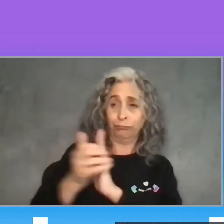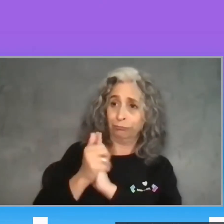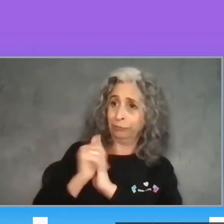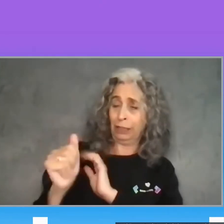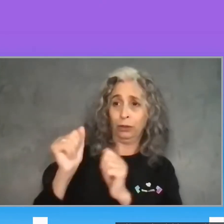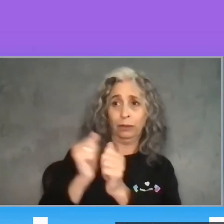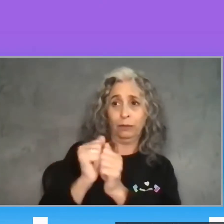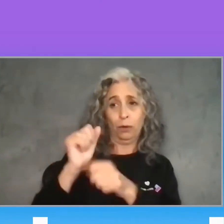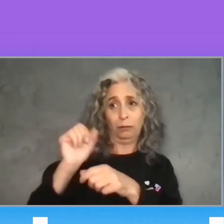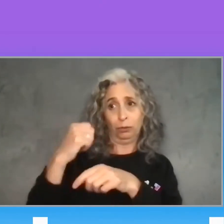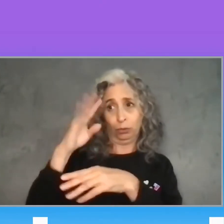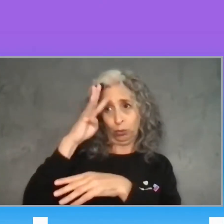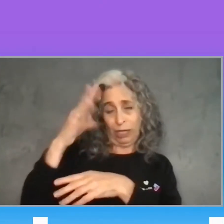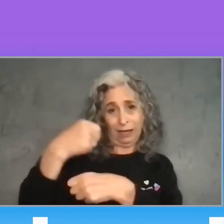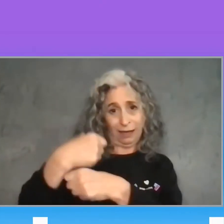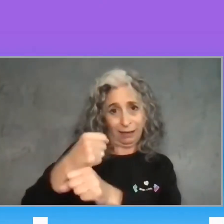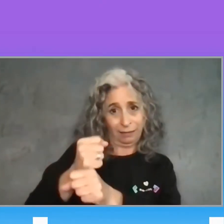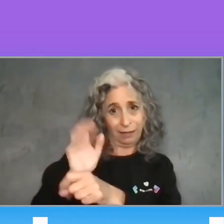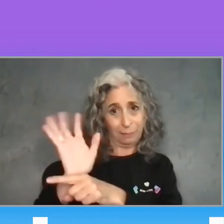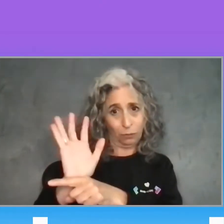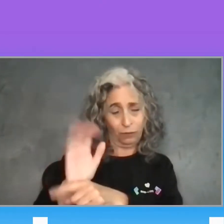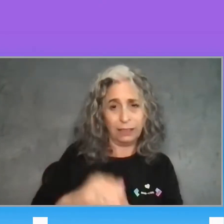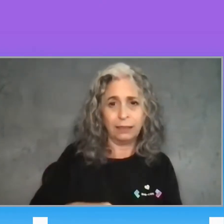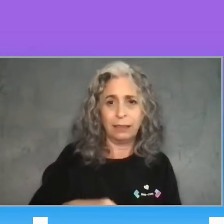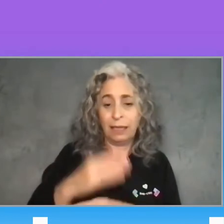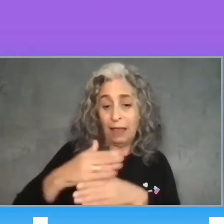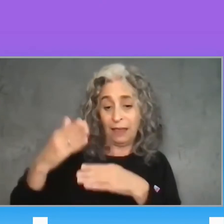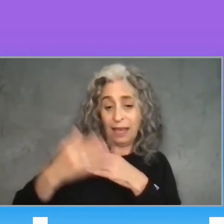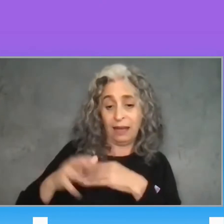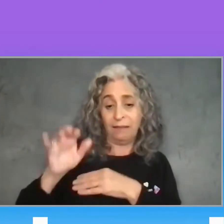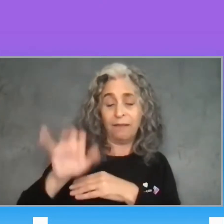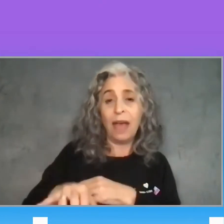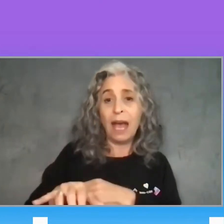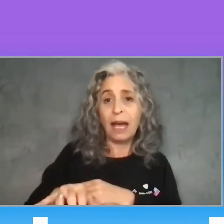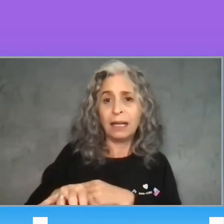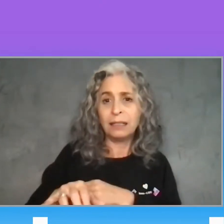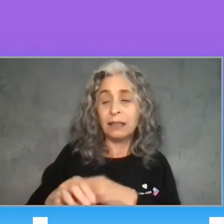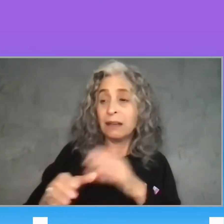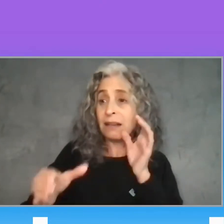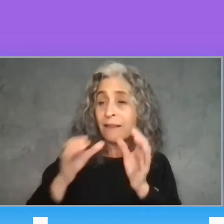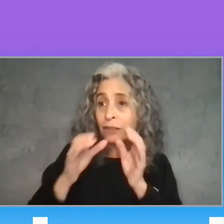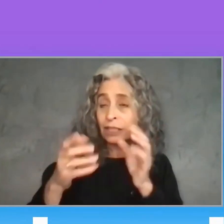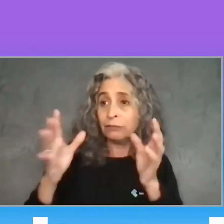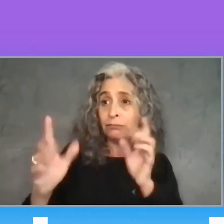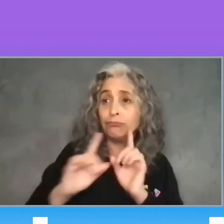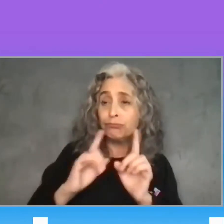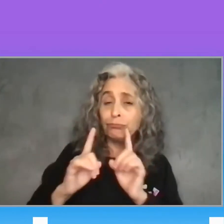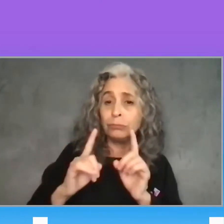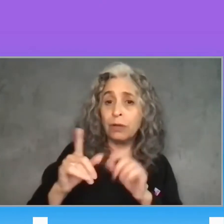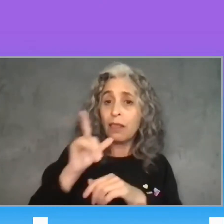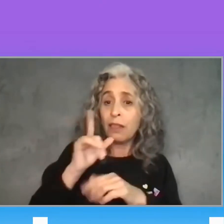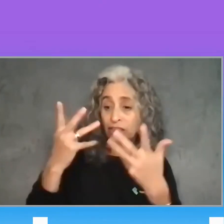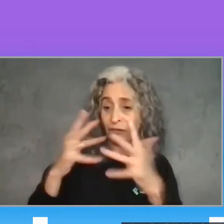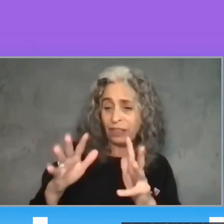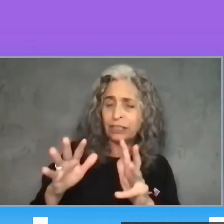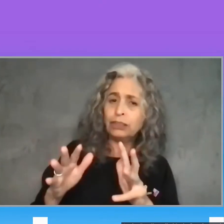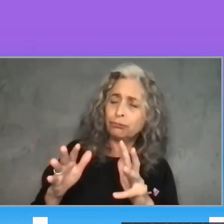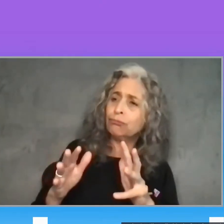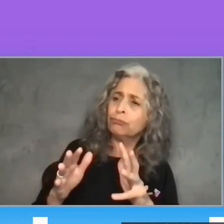And but literally kind of at the end of all of this conversation